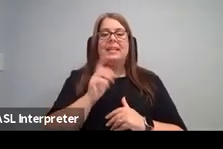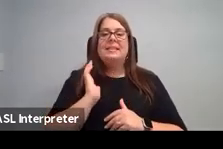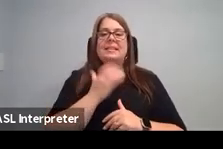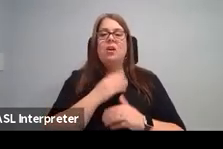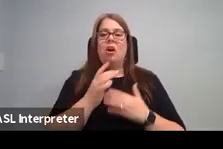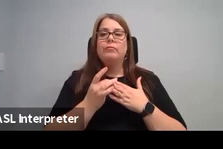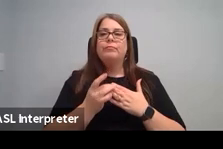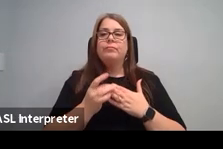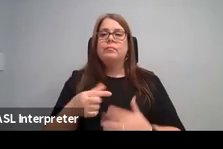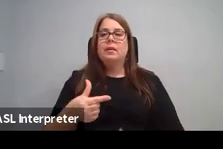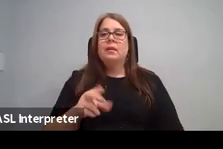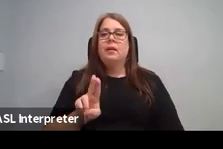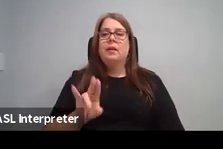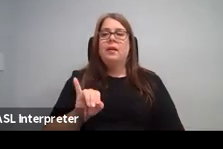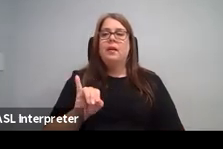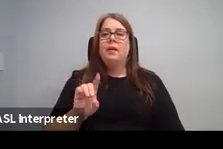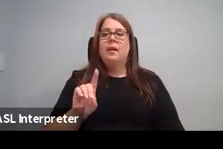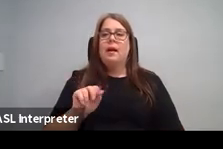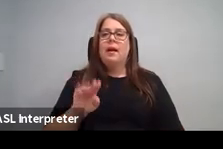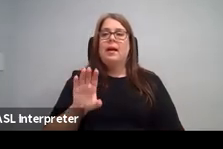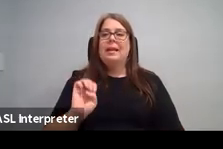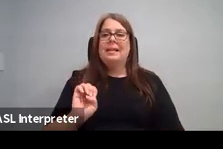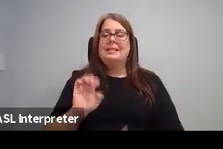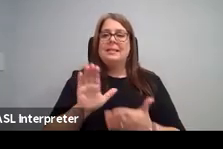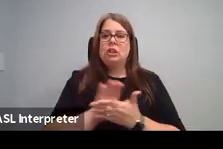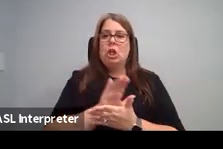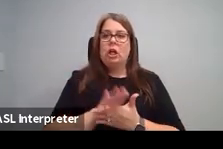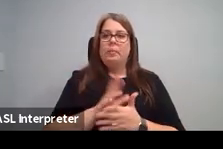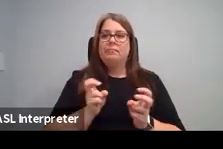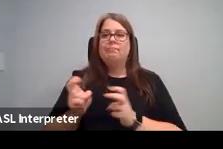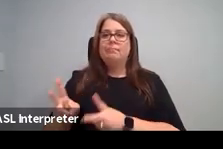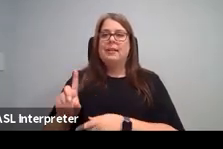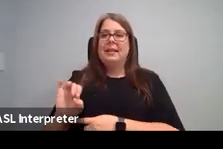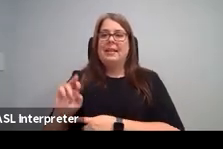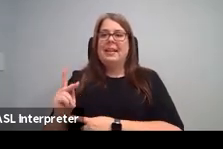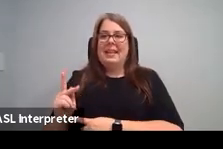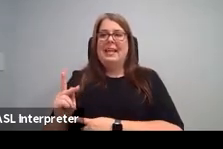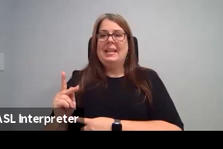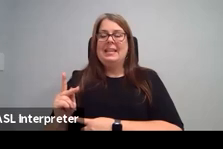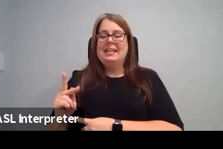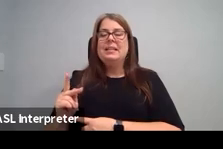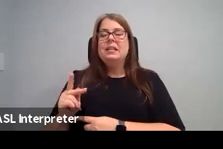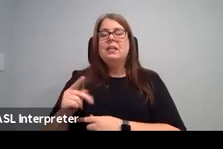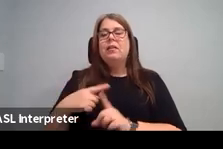Jewyl Alderson Clarke, SDCOE: That Allison just mentioned from the CD on for reopening CTE programs in California.